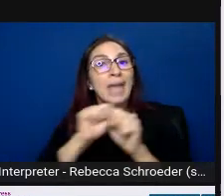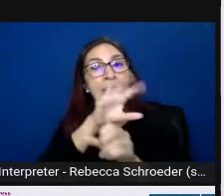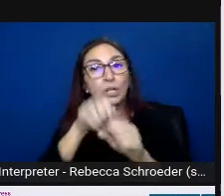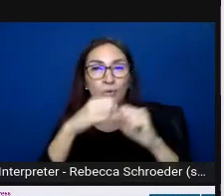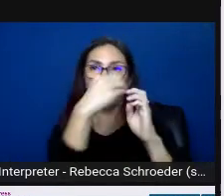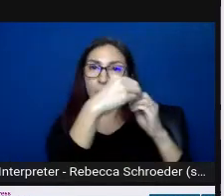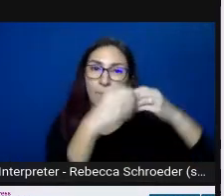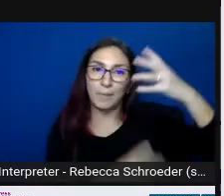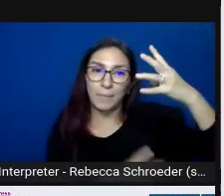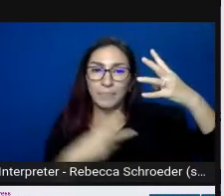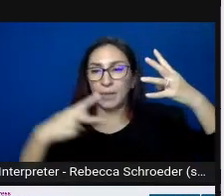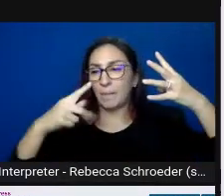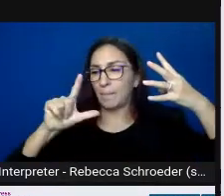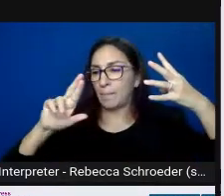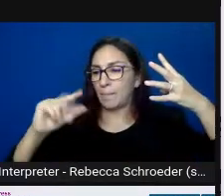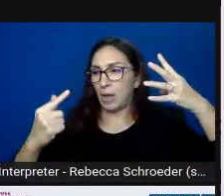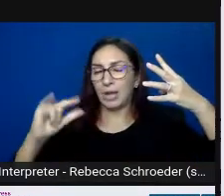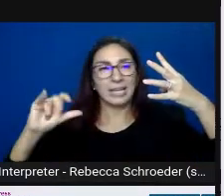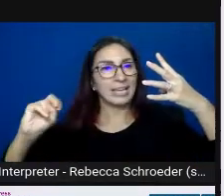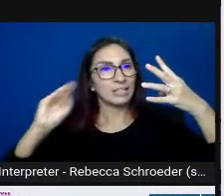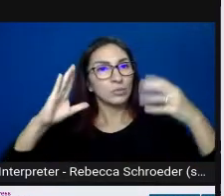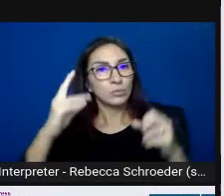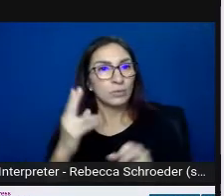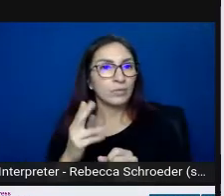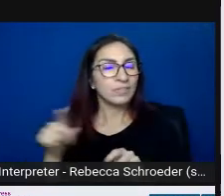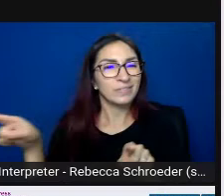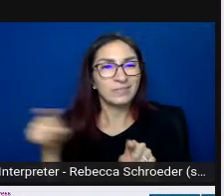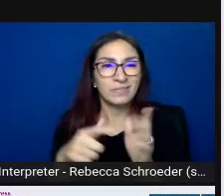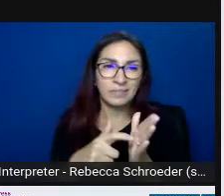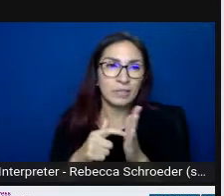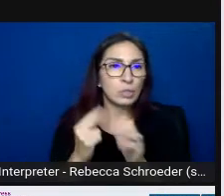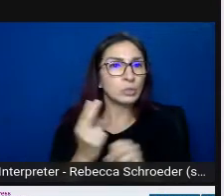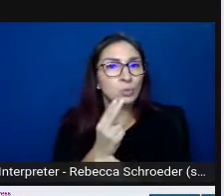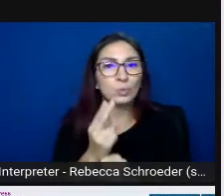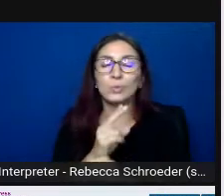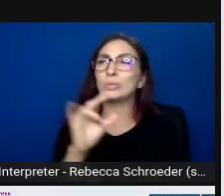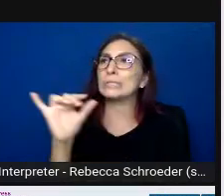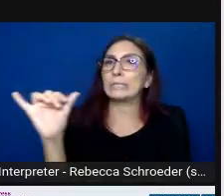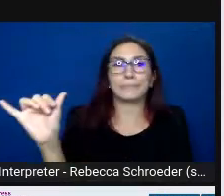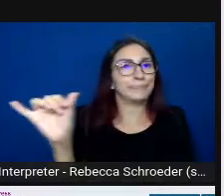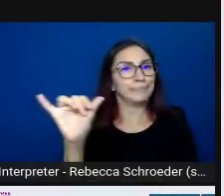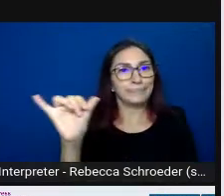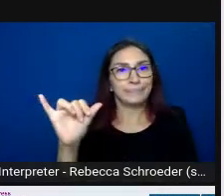as must use such as advanced custom fields, which we'll talk